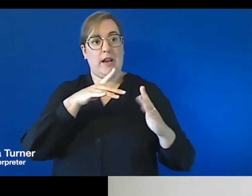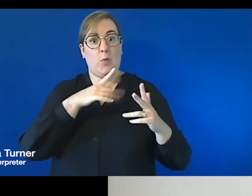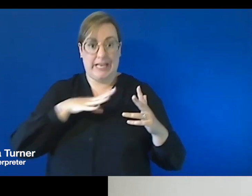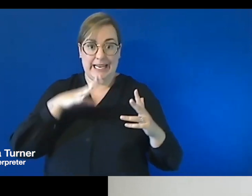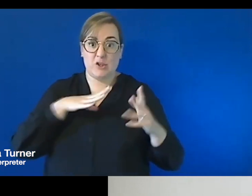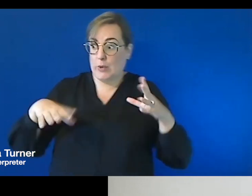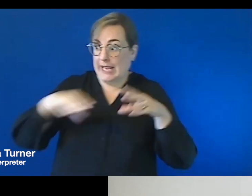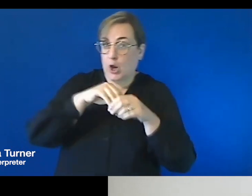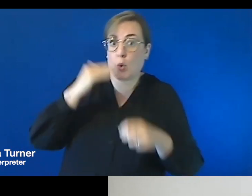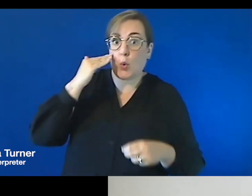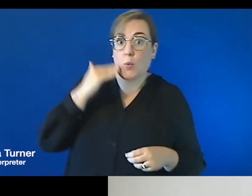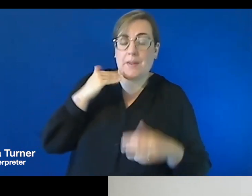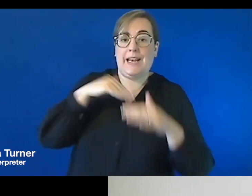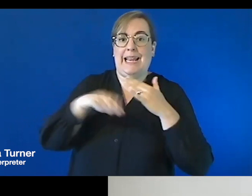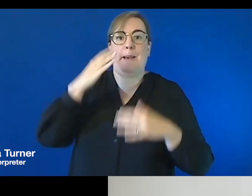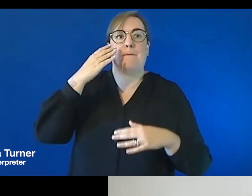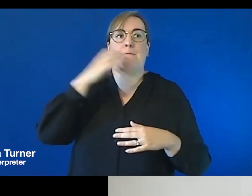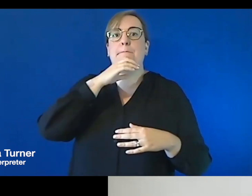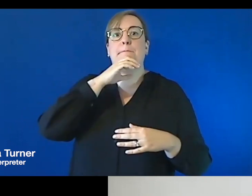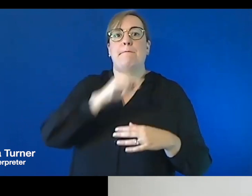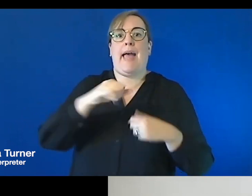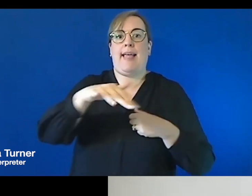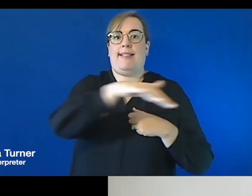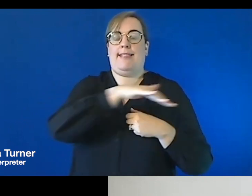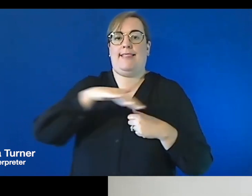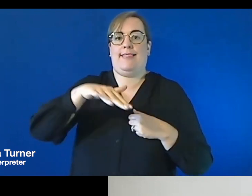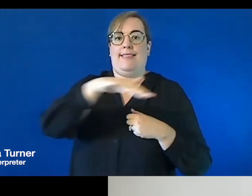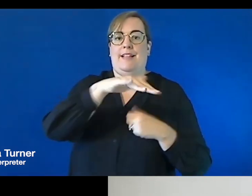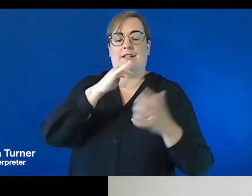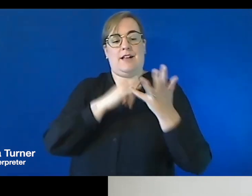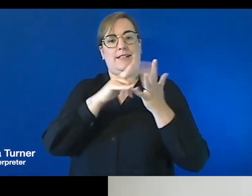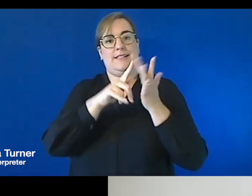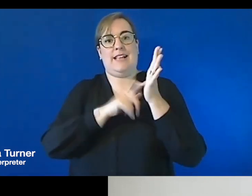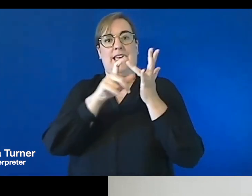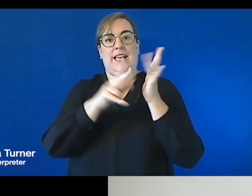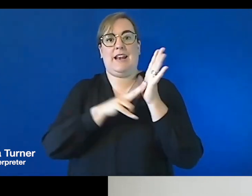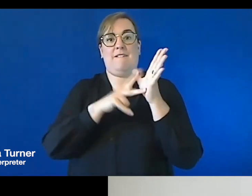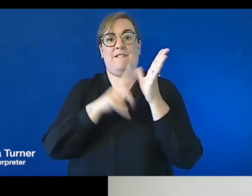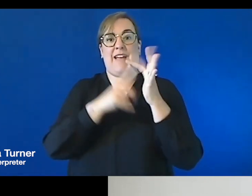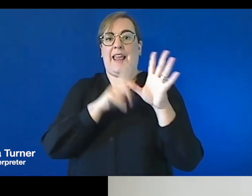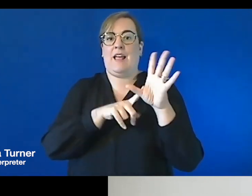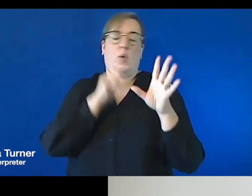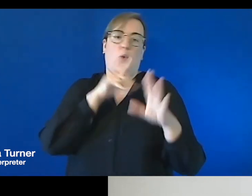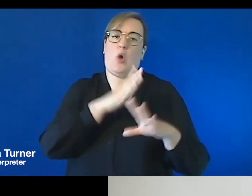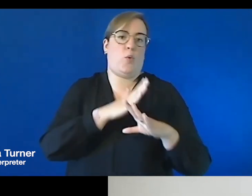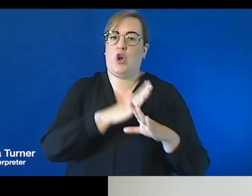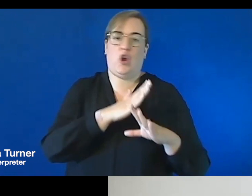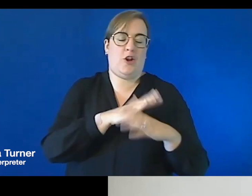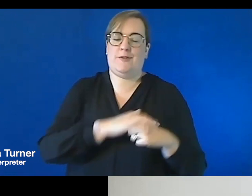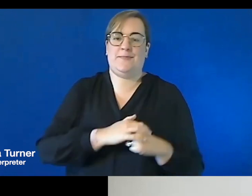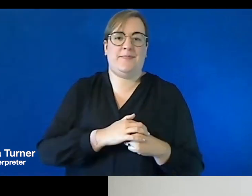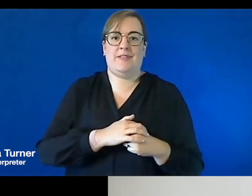male created Silicon Valley it will never work, so what's why for instance in Women in AI we create